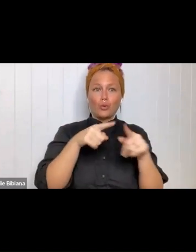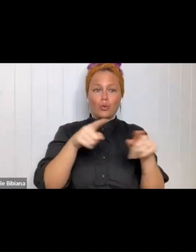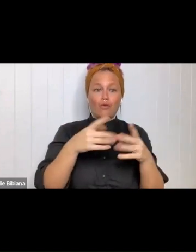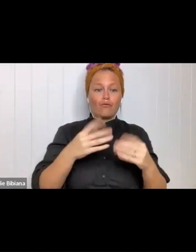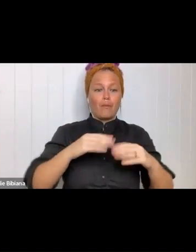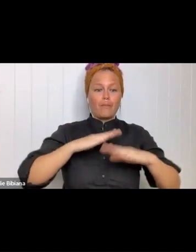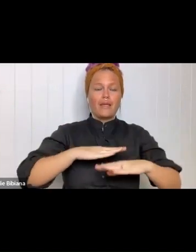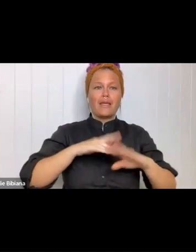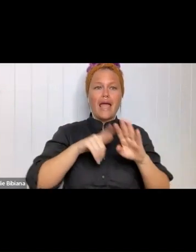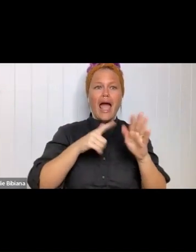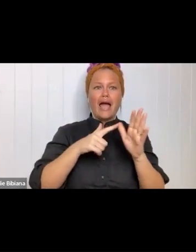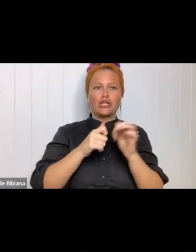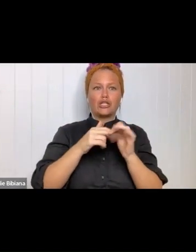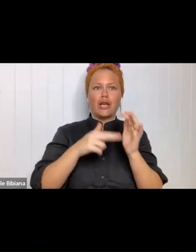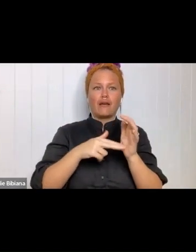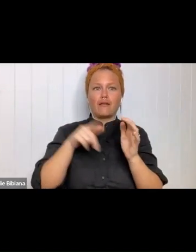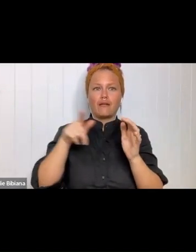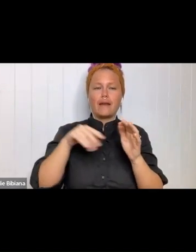or Brisbane today. I usually leave